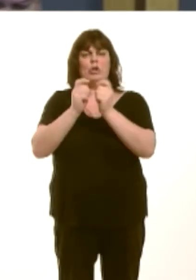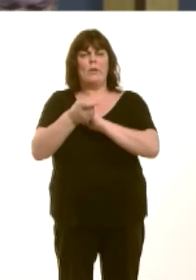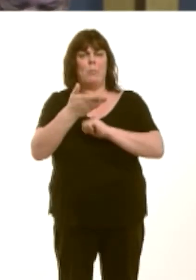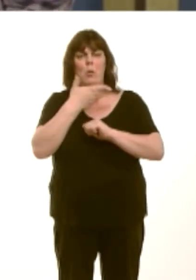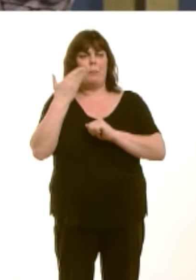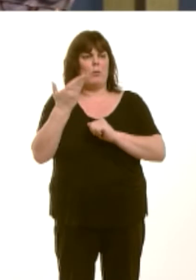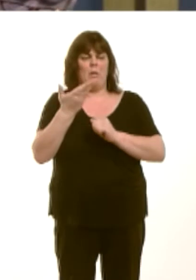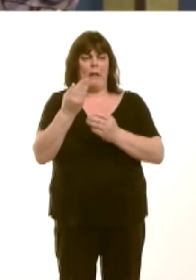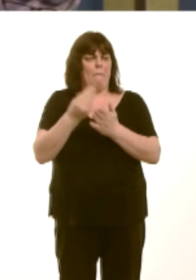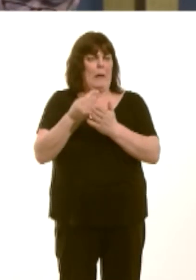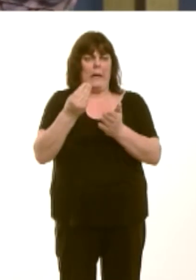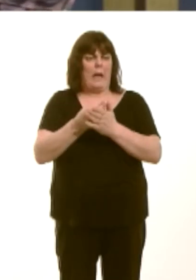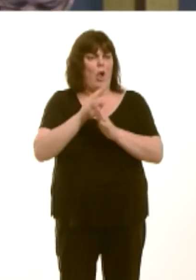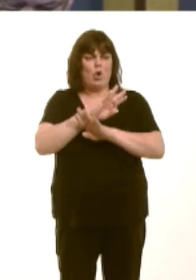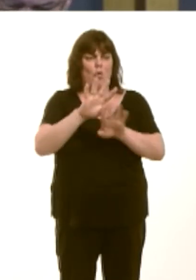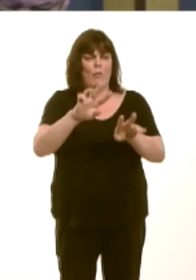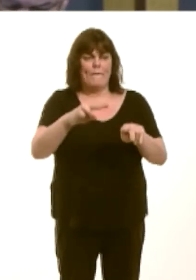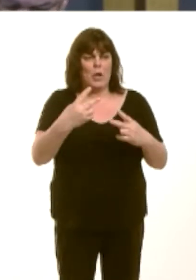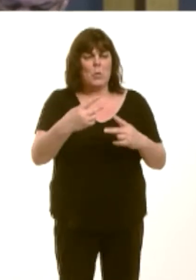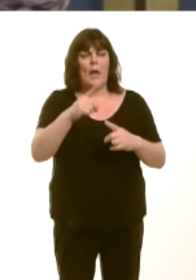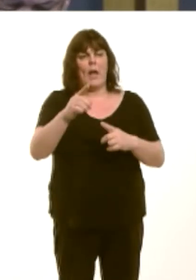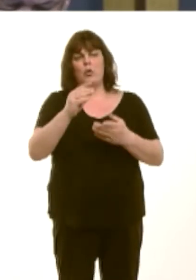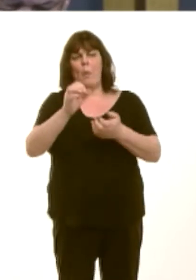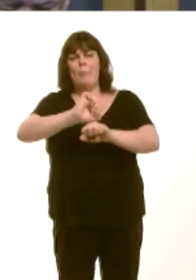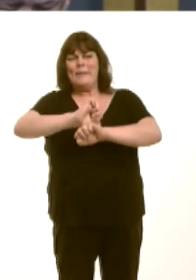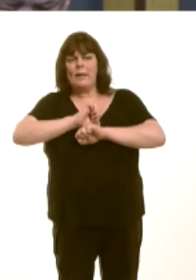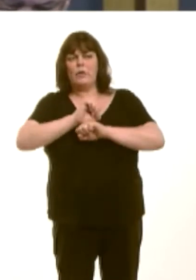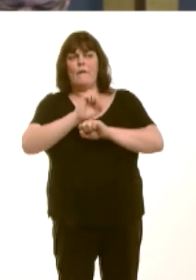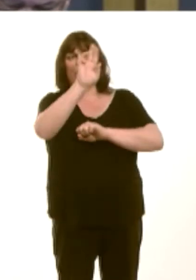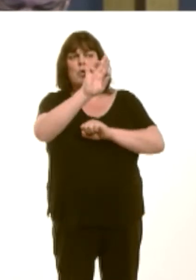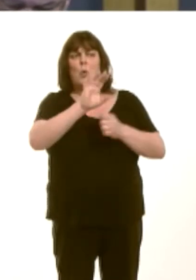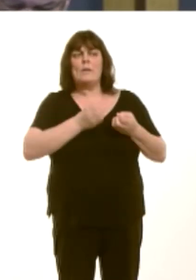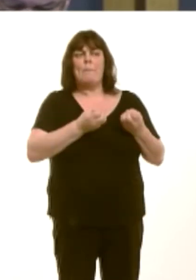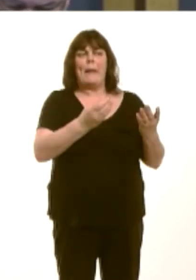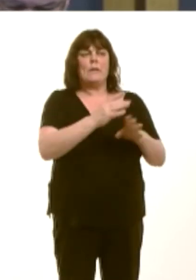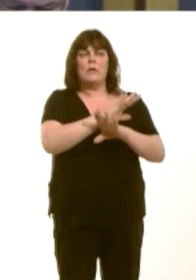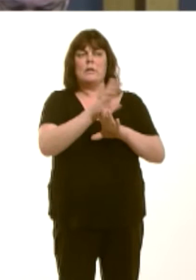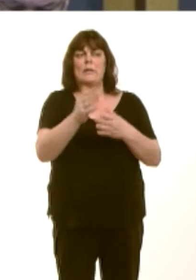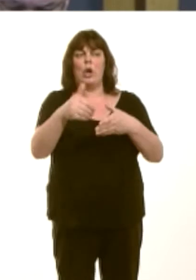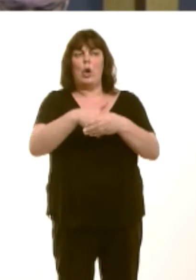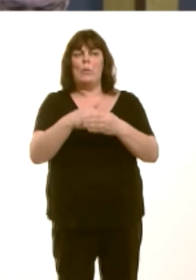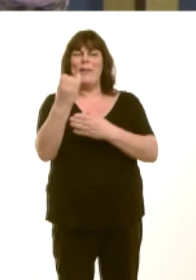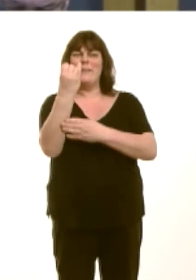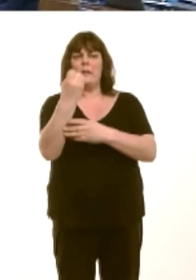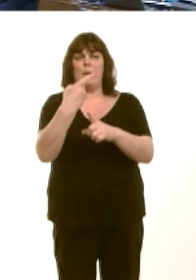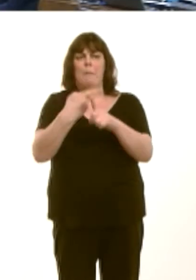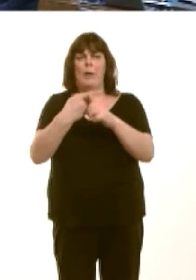Can you therefore confirm that your protection for schools spending does not apply to 16 plus and you have actually cut funding for 16-plus education?